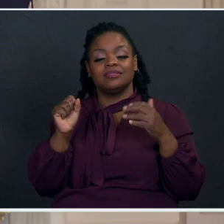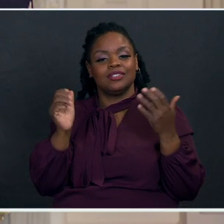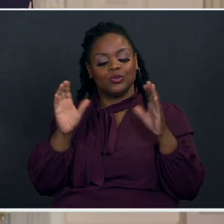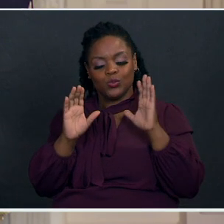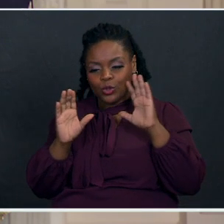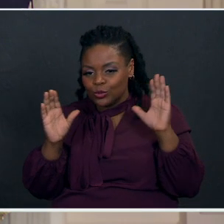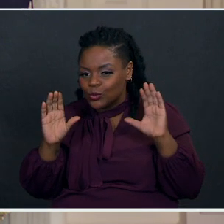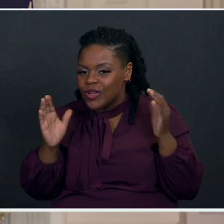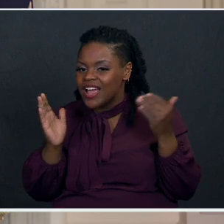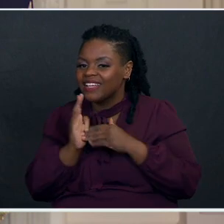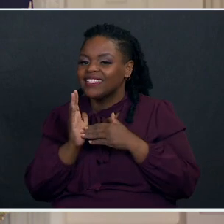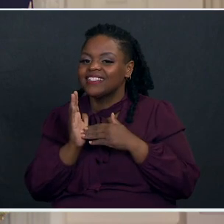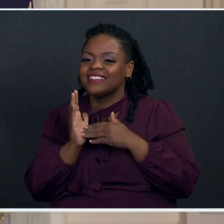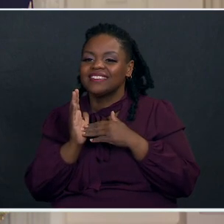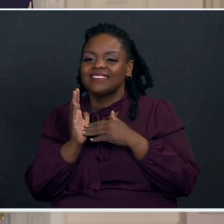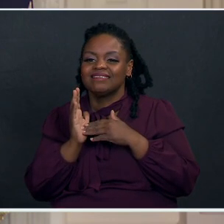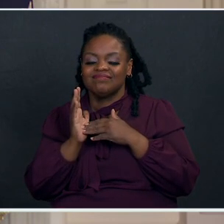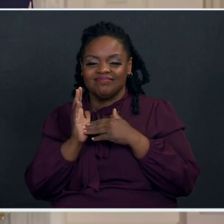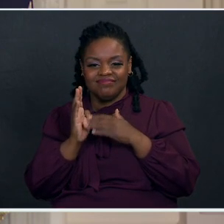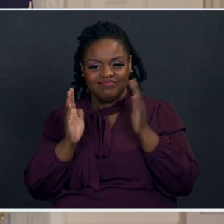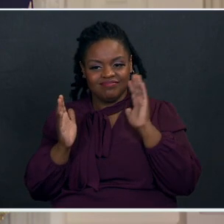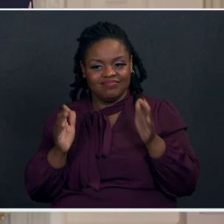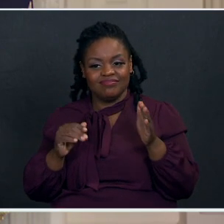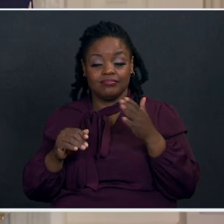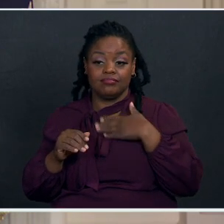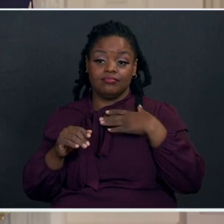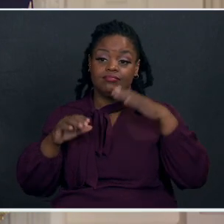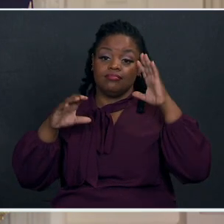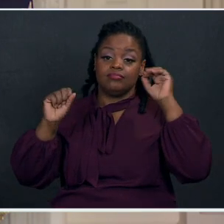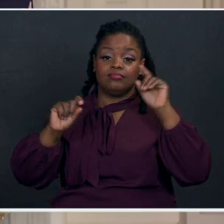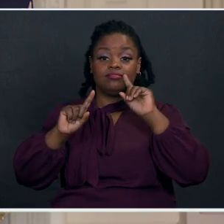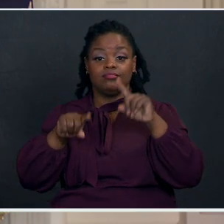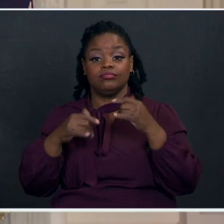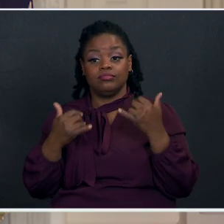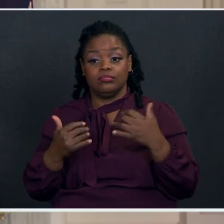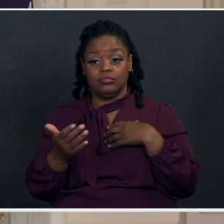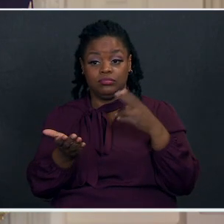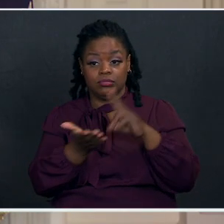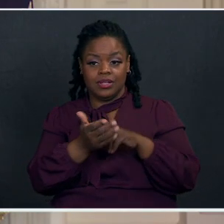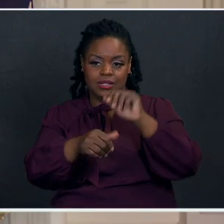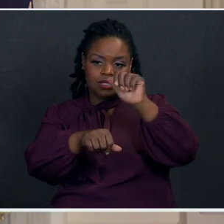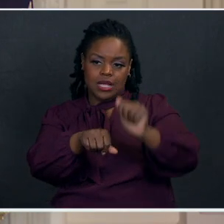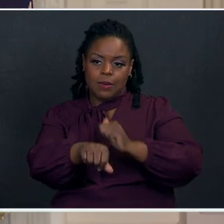The executive order I'll be signing establishes a White House Office of Domestic Climate Policy.